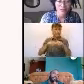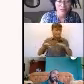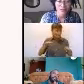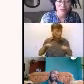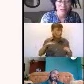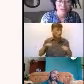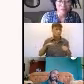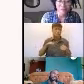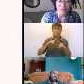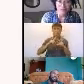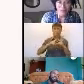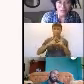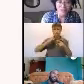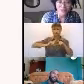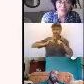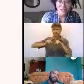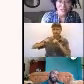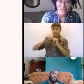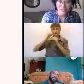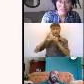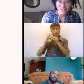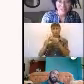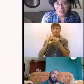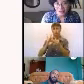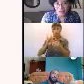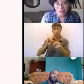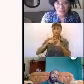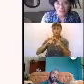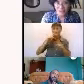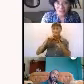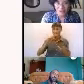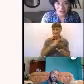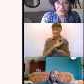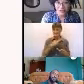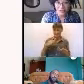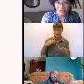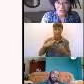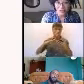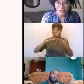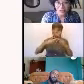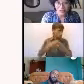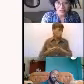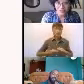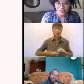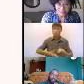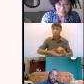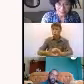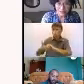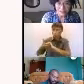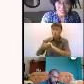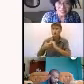the myriad of relationships that they staff, community, partners, funders, etc. Take the